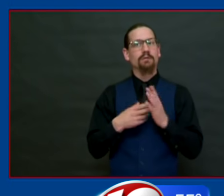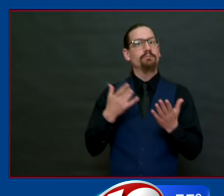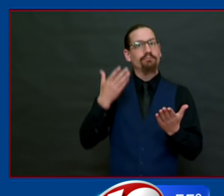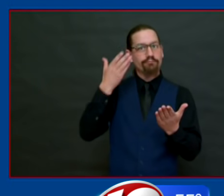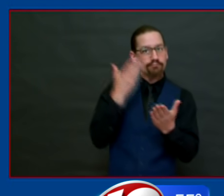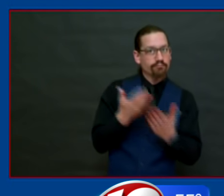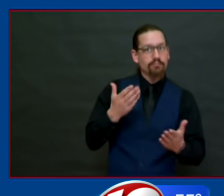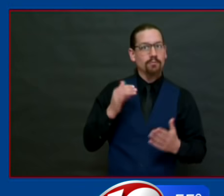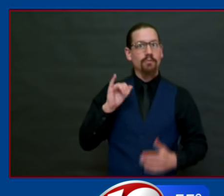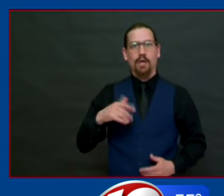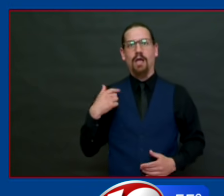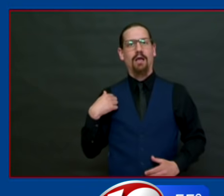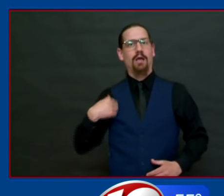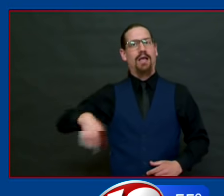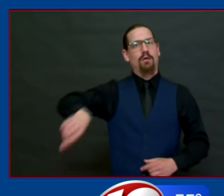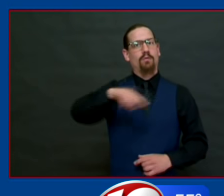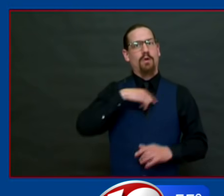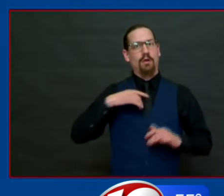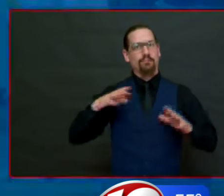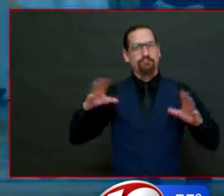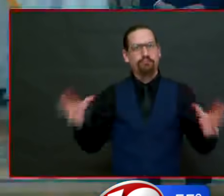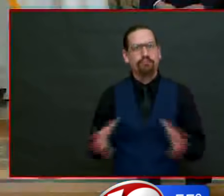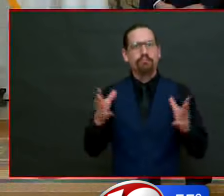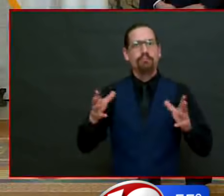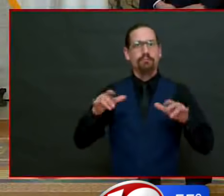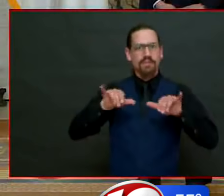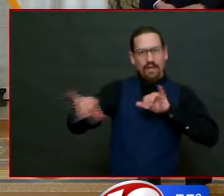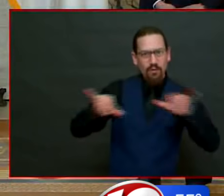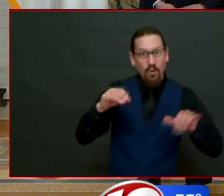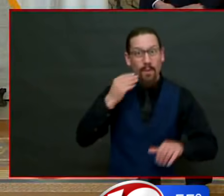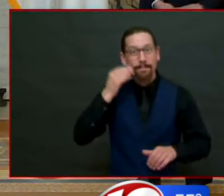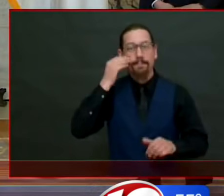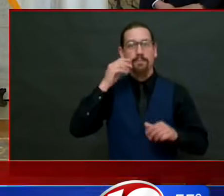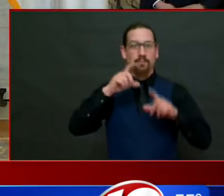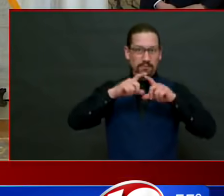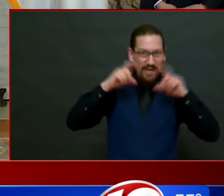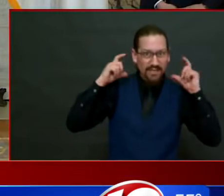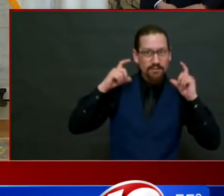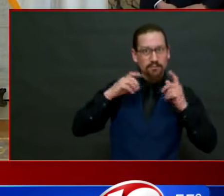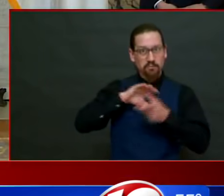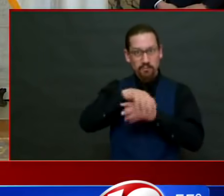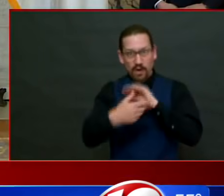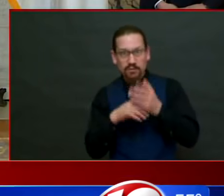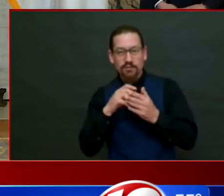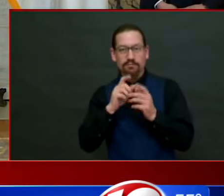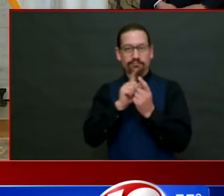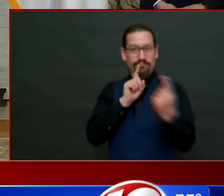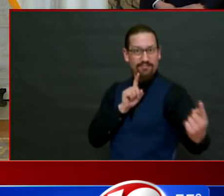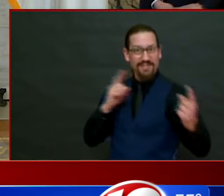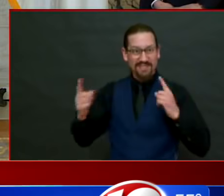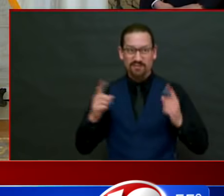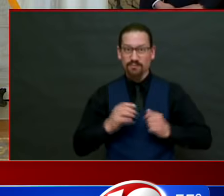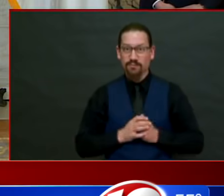IT IS BASICALLY GOOD NEWS IN THAT IT VALIDATES THE STEPS WE HAVE TAKEN. I HAVE A LOT TO COVER TODAY.